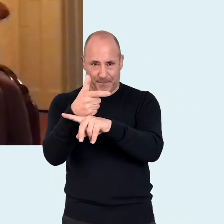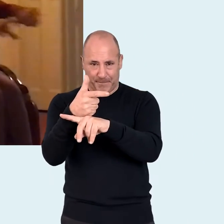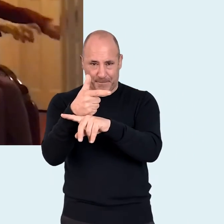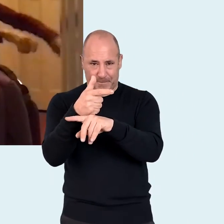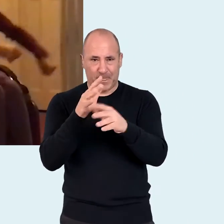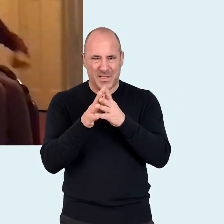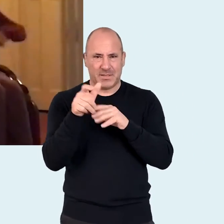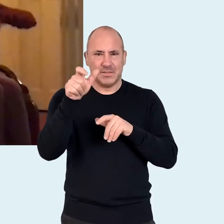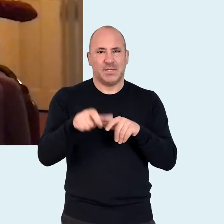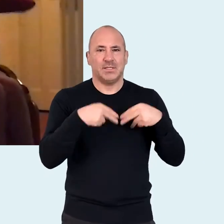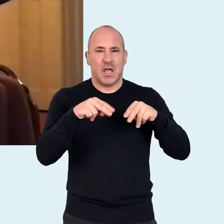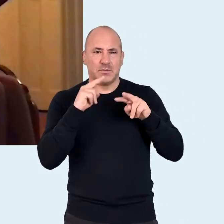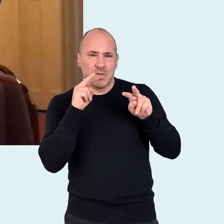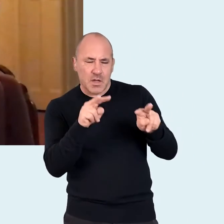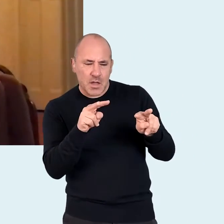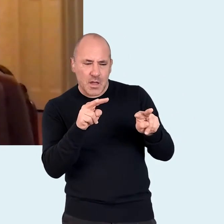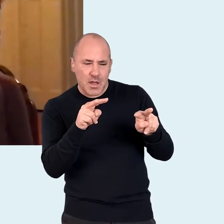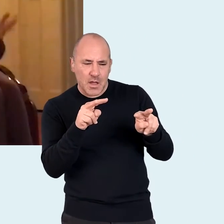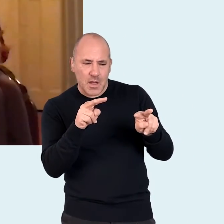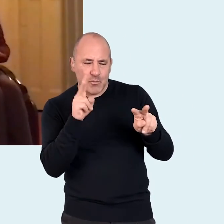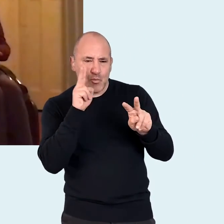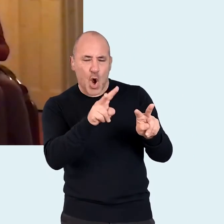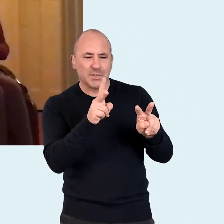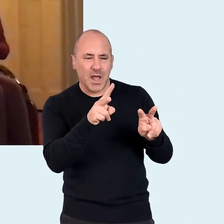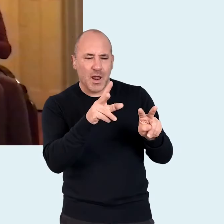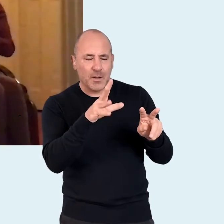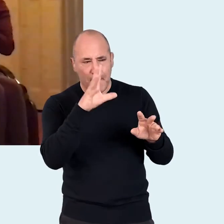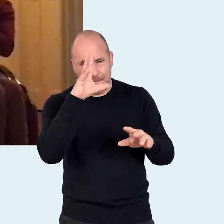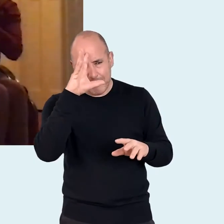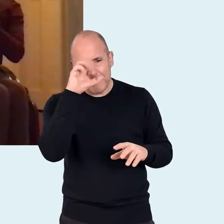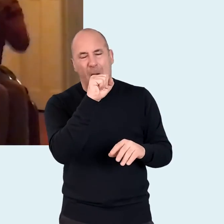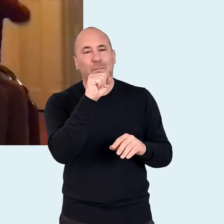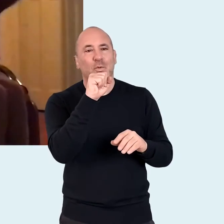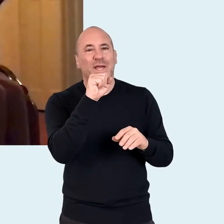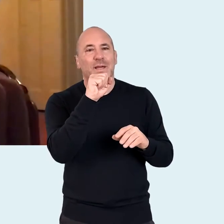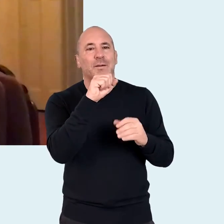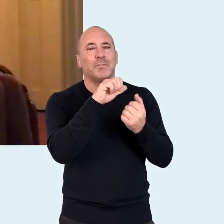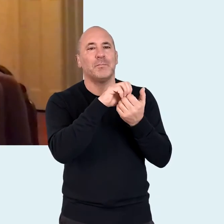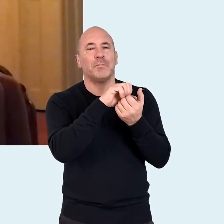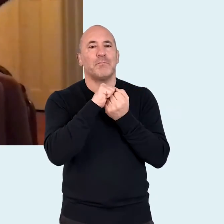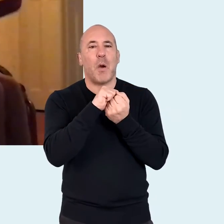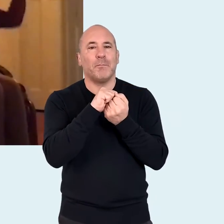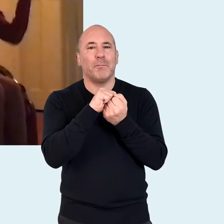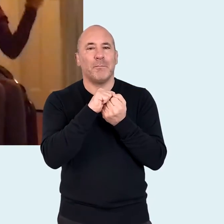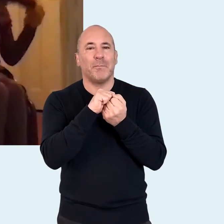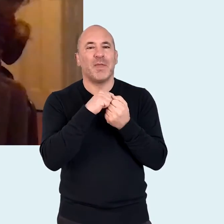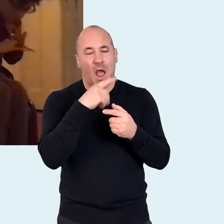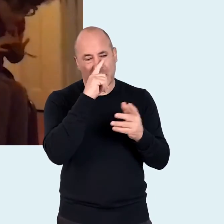during a technique class, and this supports the dancer's movement memory and can be used